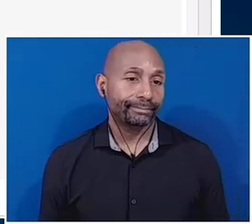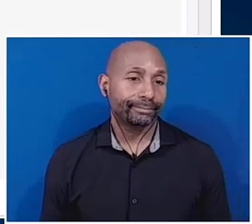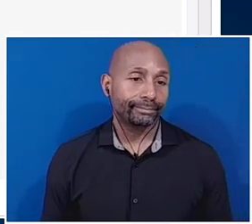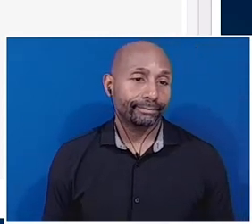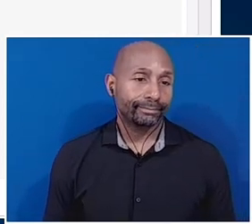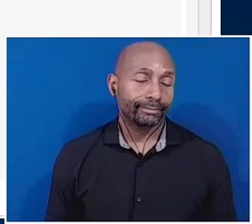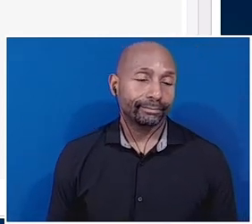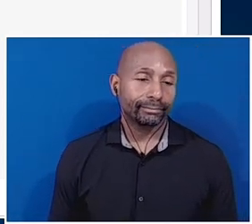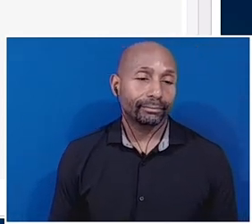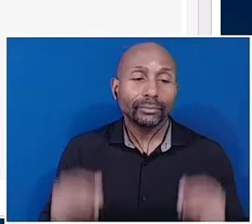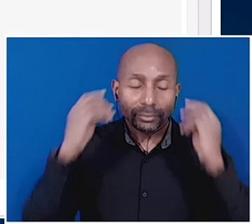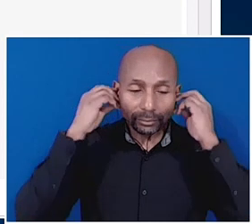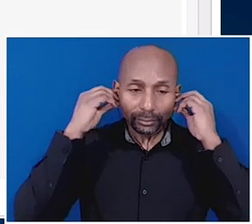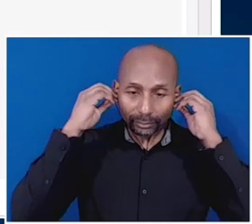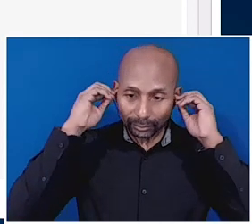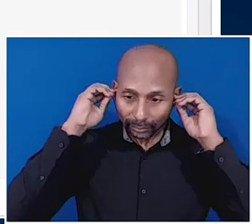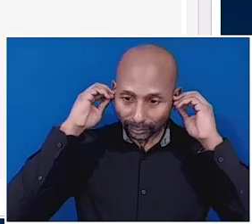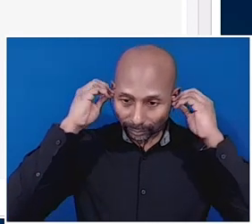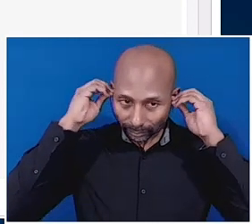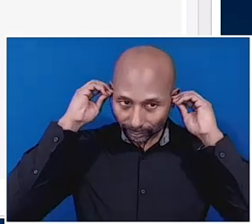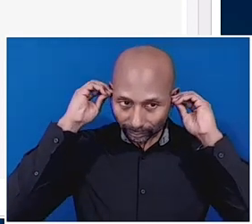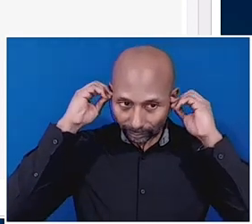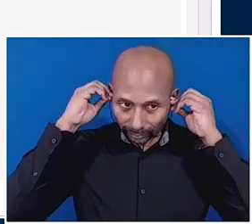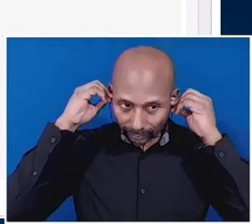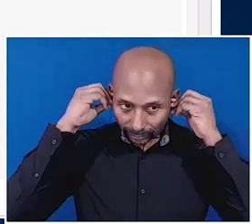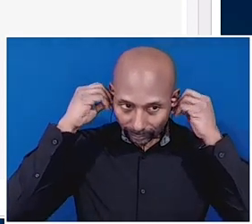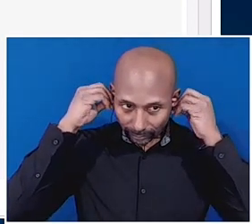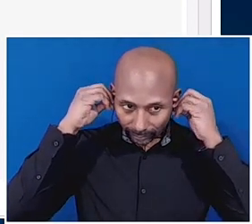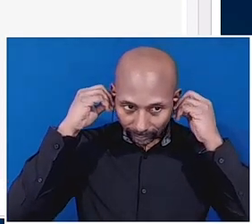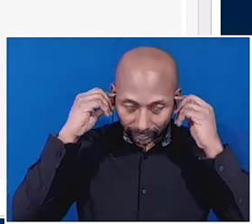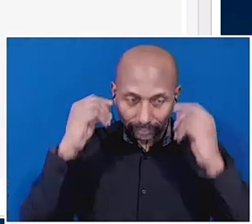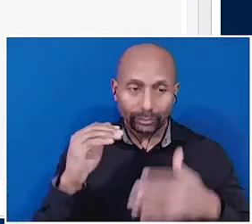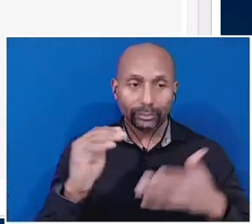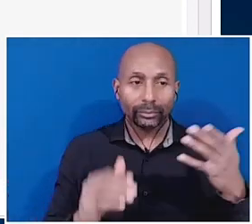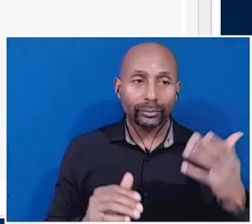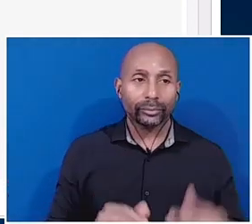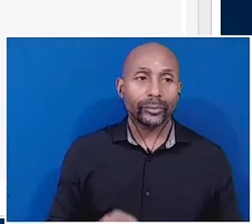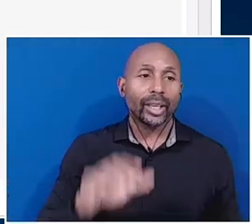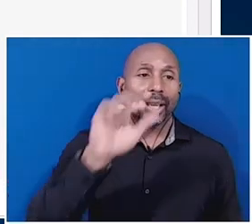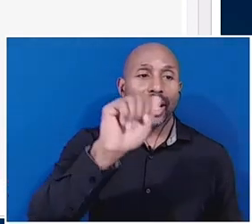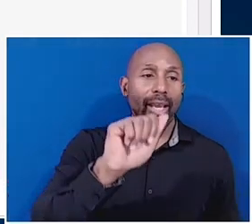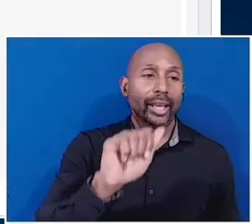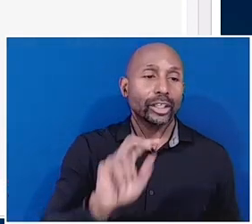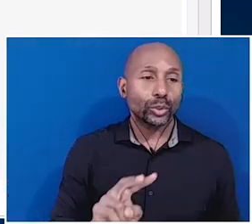And then the next section under (d), that's where we added information about